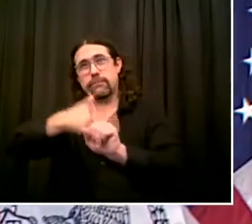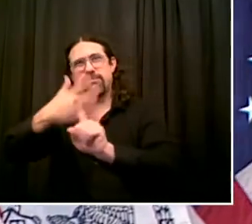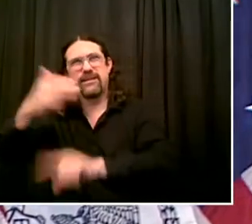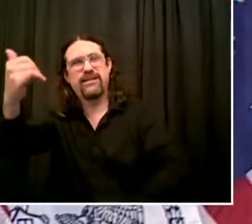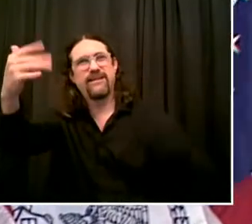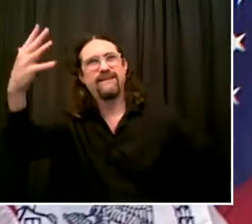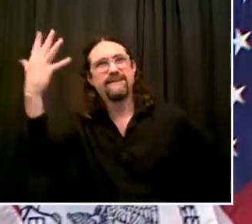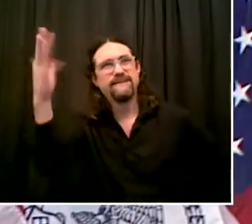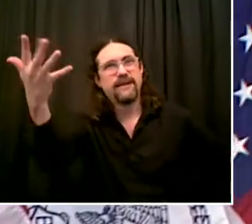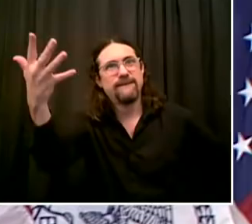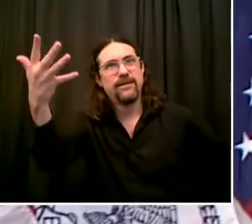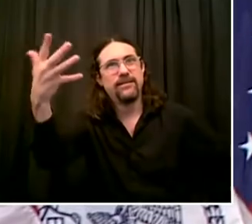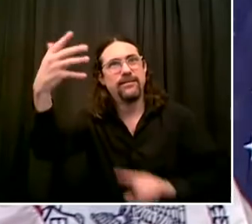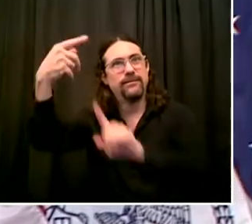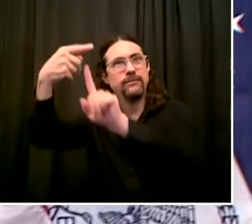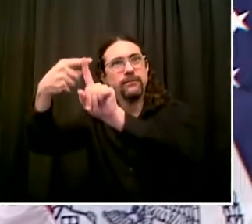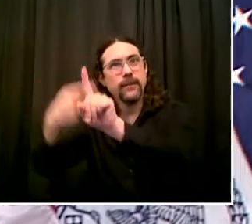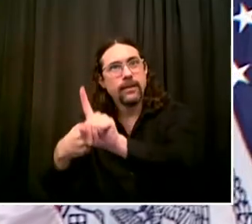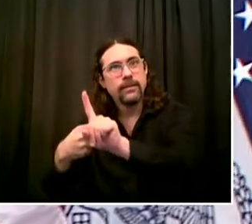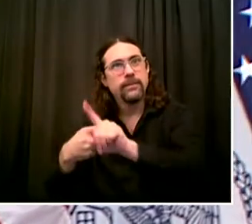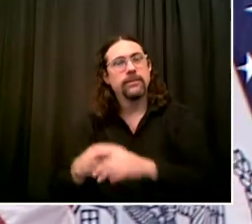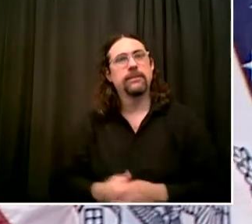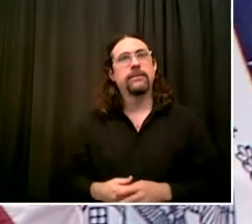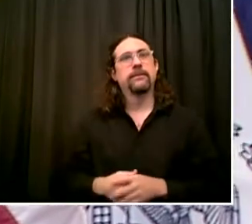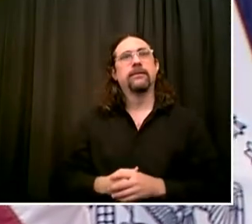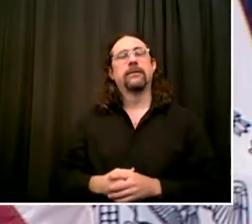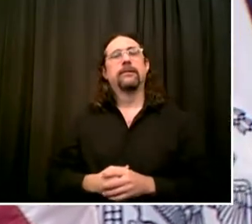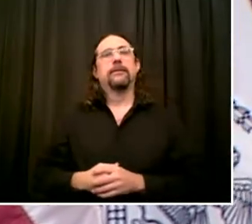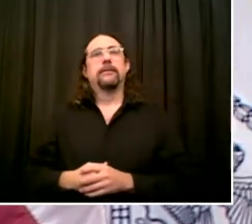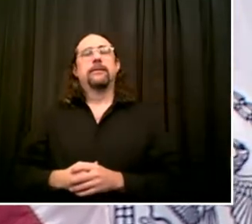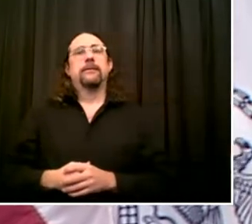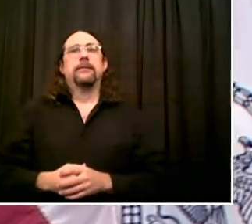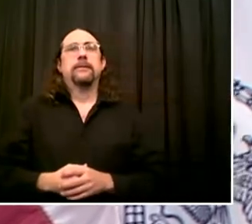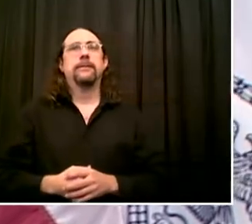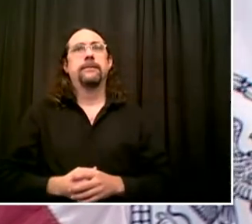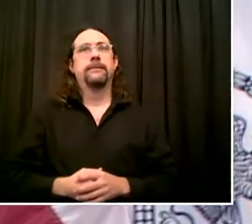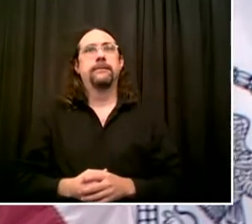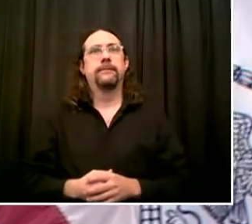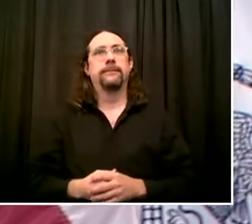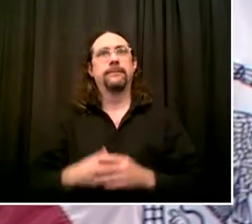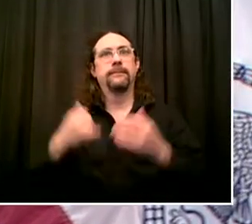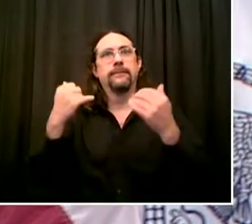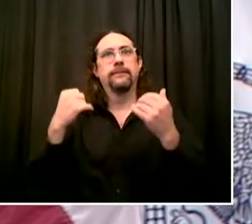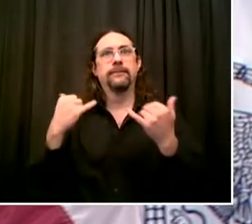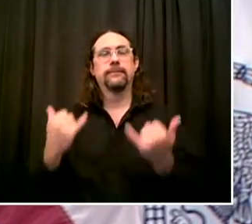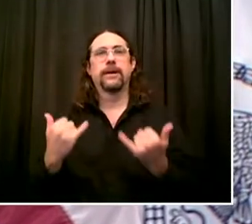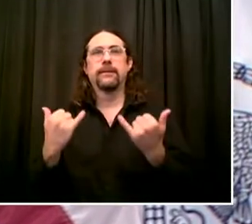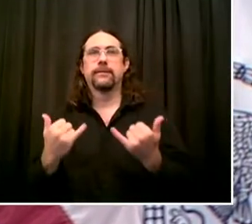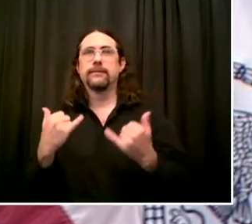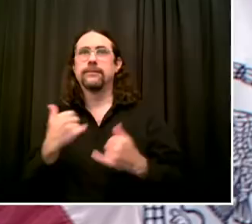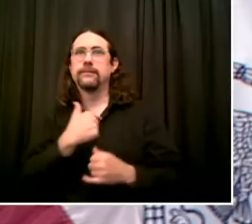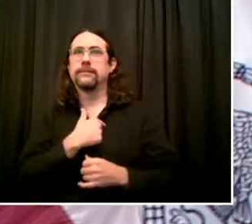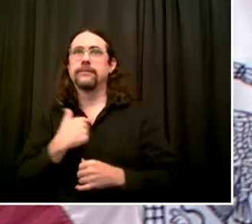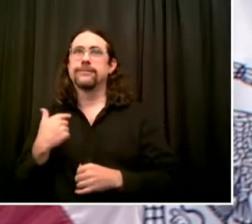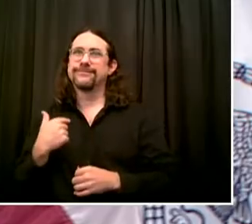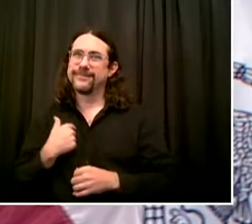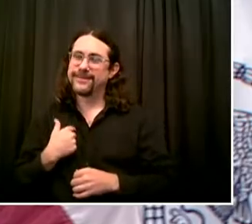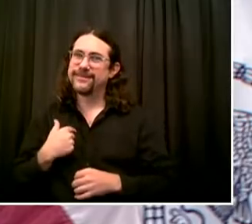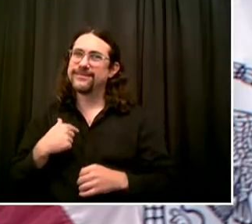THE FIFTH MONTH THAT WE HAVE BEEN FIGHTING TOGETHER AGAINST